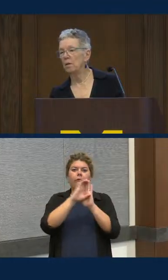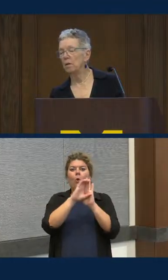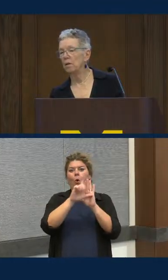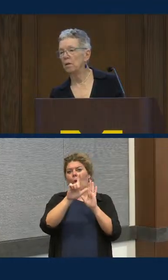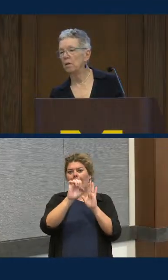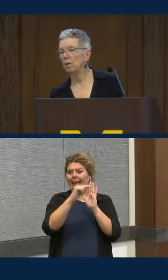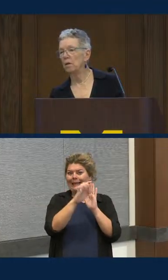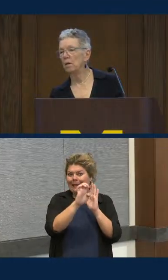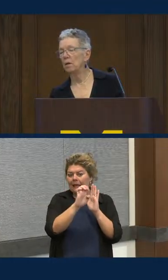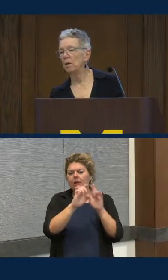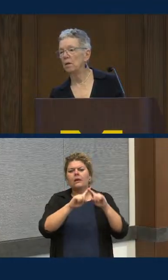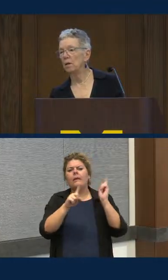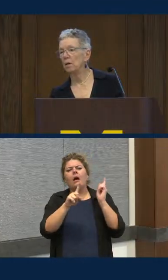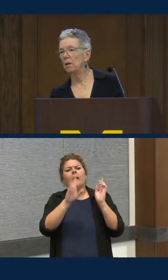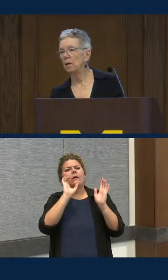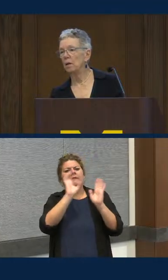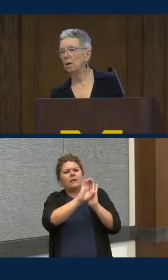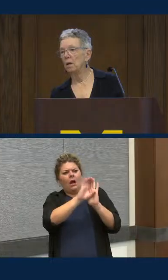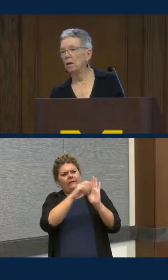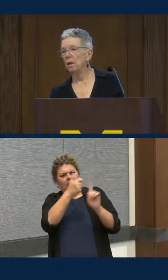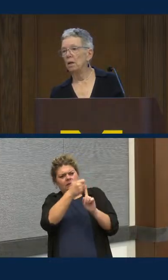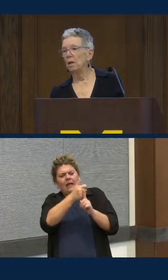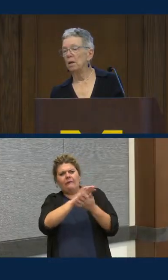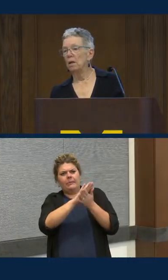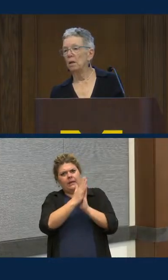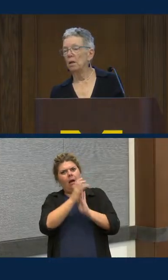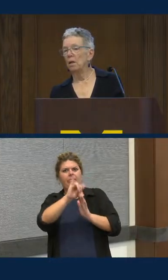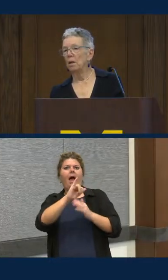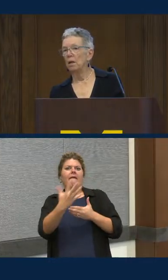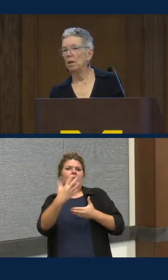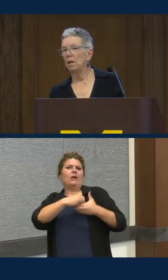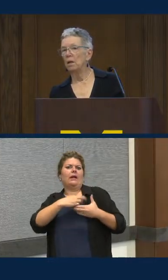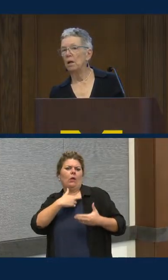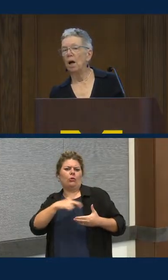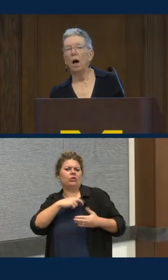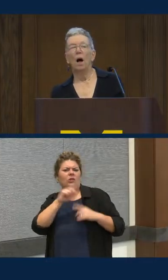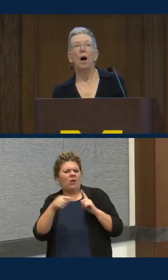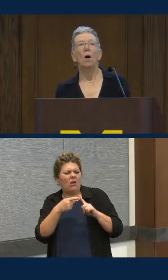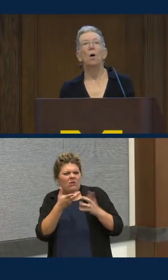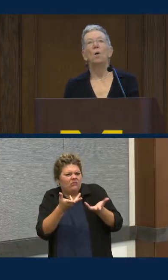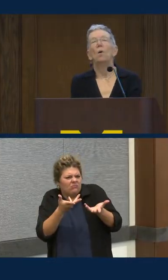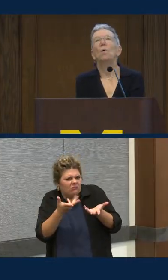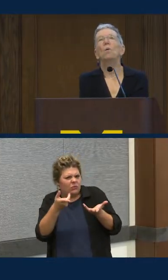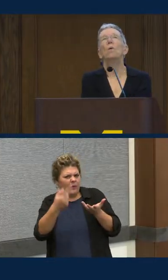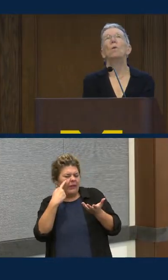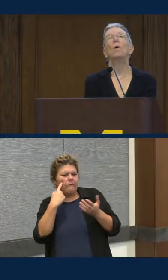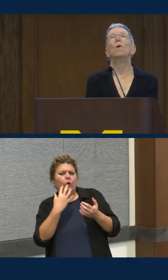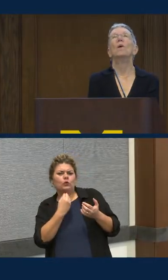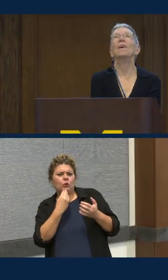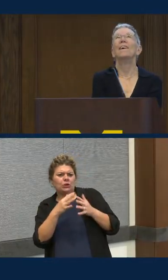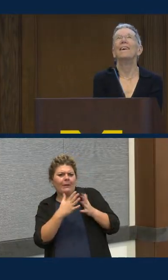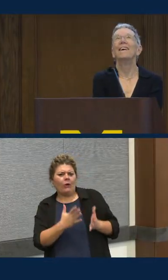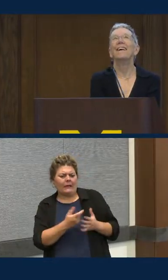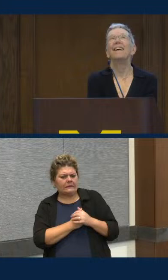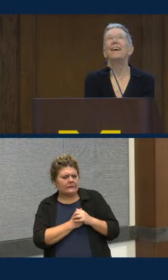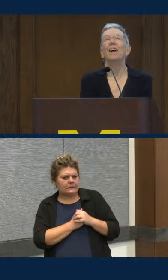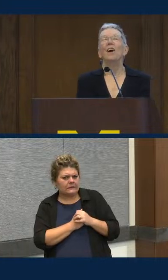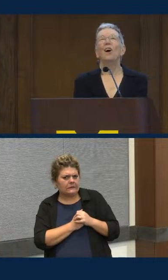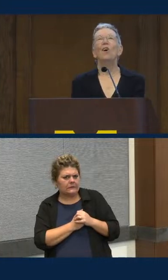photography itself become a vernacular religion for the